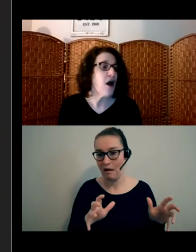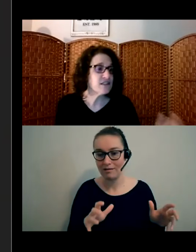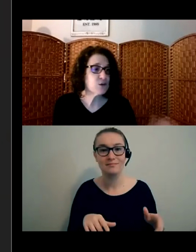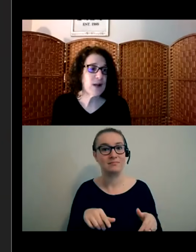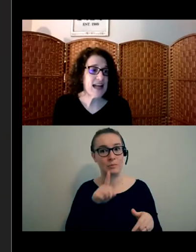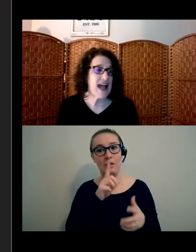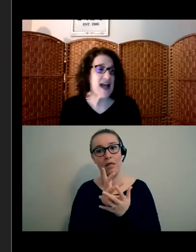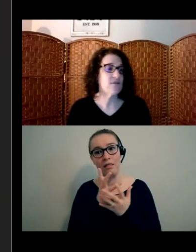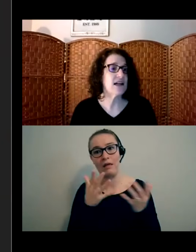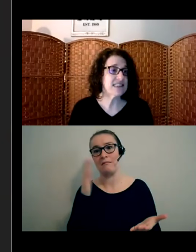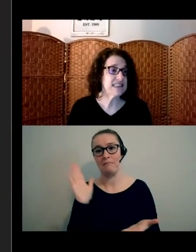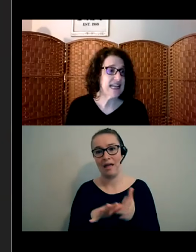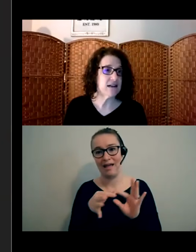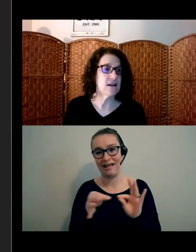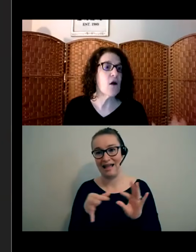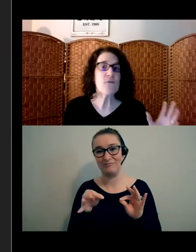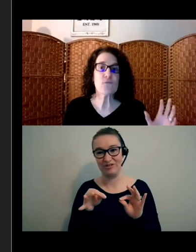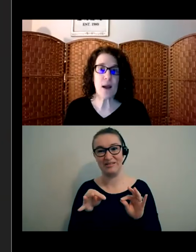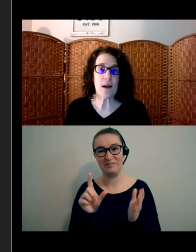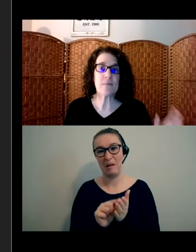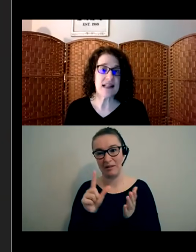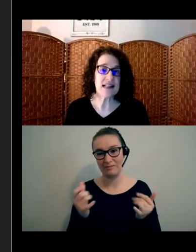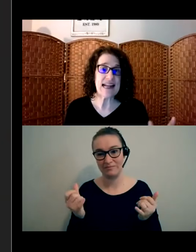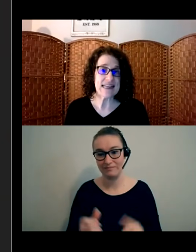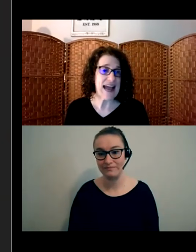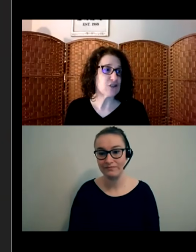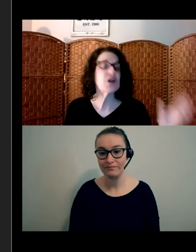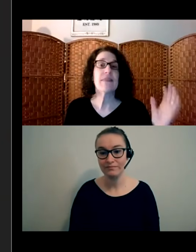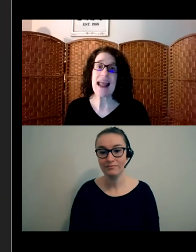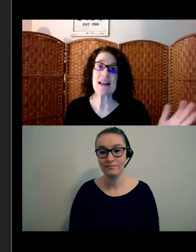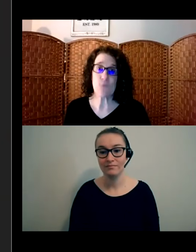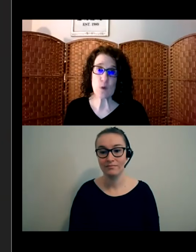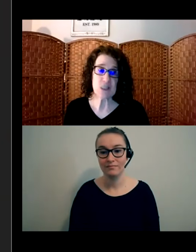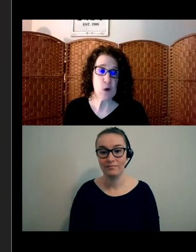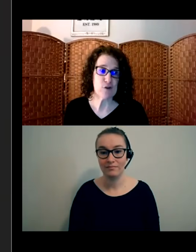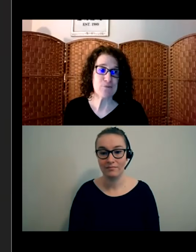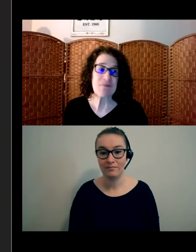I'm just going to have a scene from "Lily and Dash." they have a voiceover,